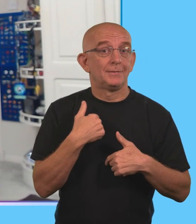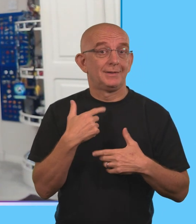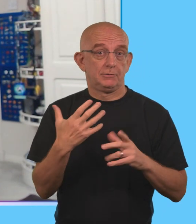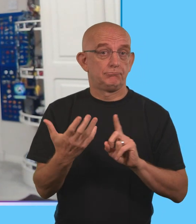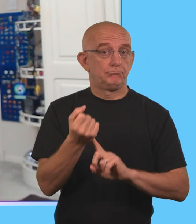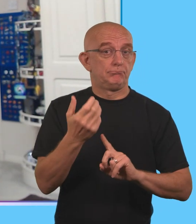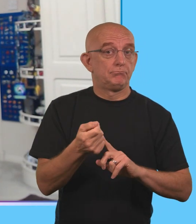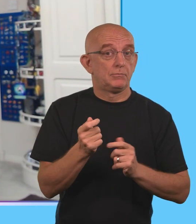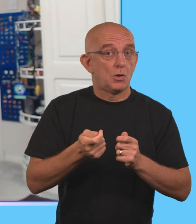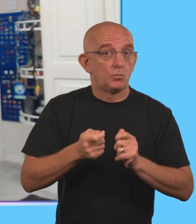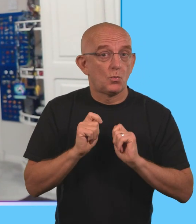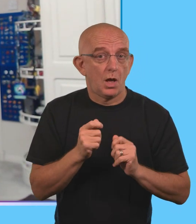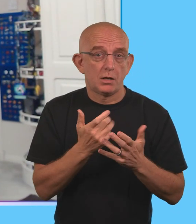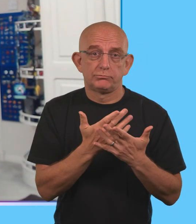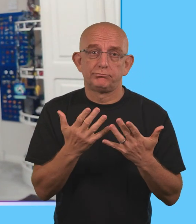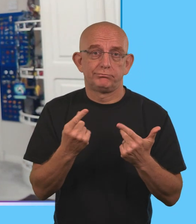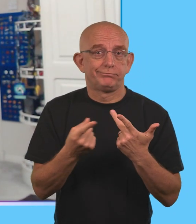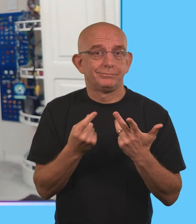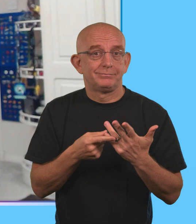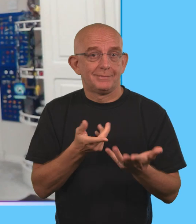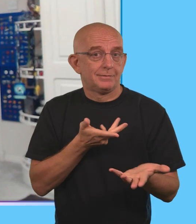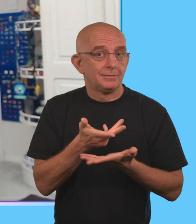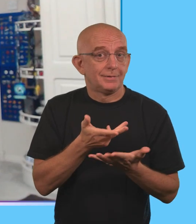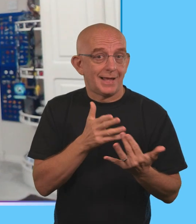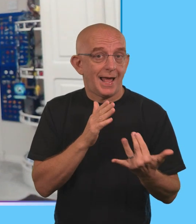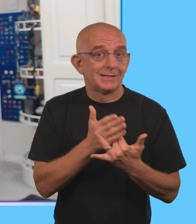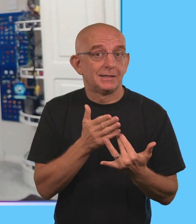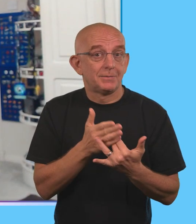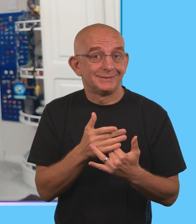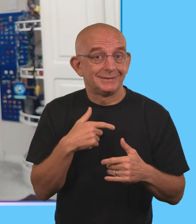multi credited accessibility consultant and gamer without sight, having never